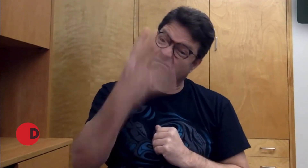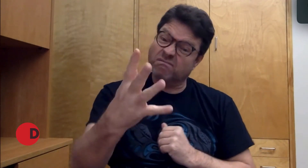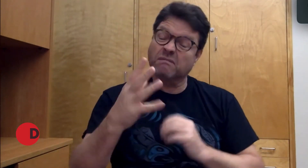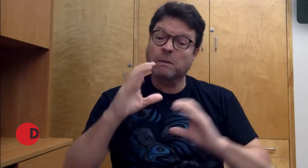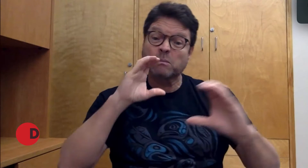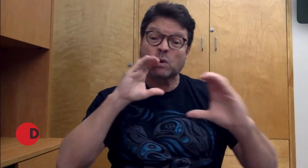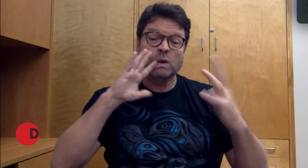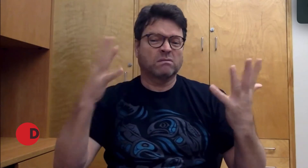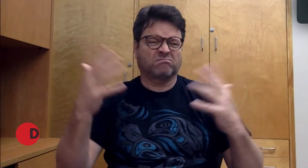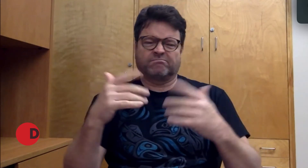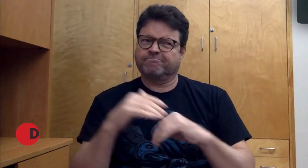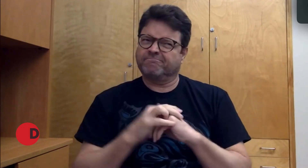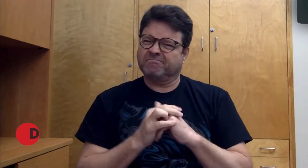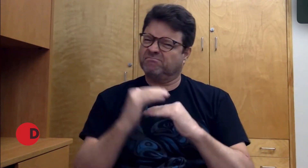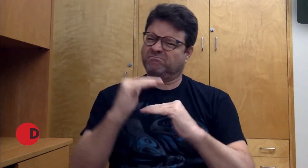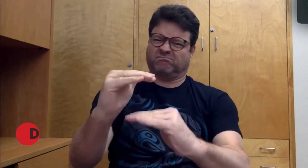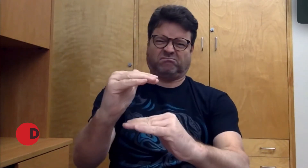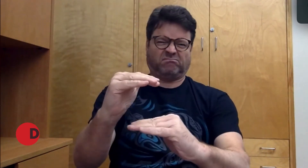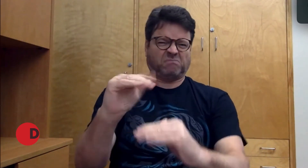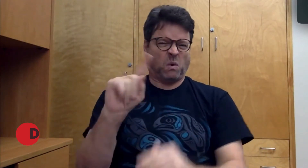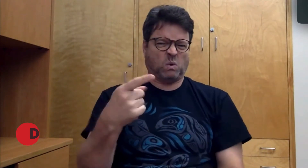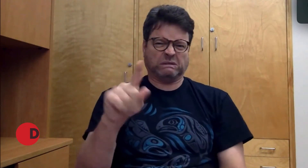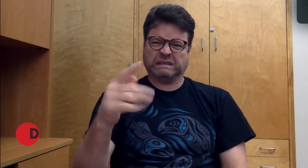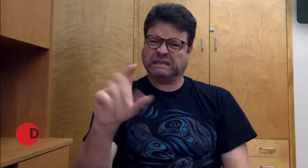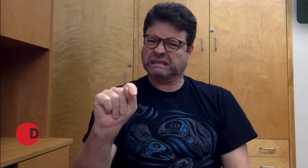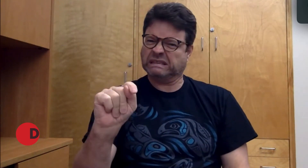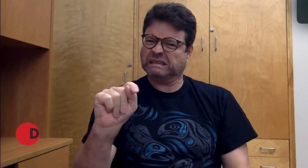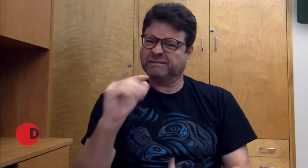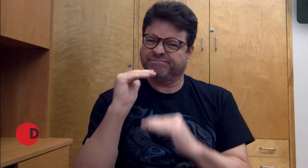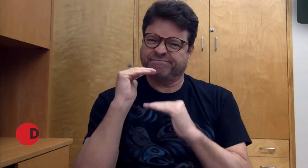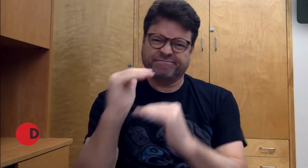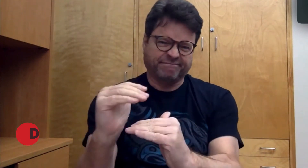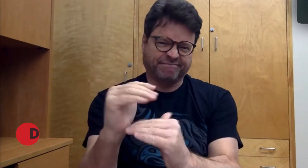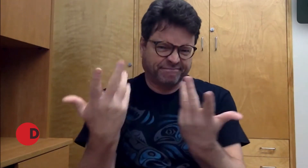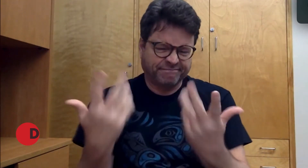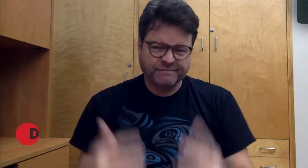But really, communication was restricted to only texting.